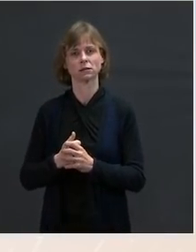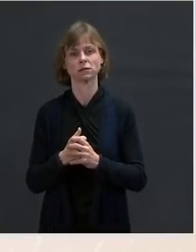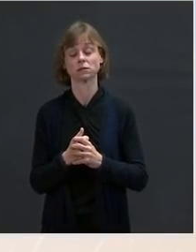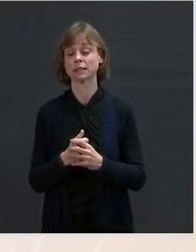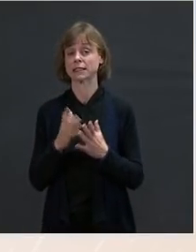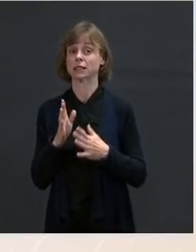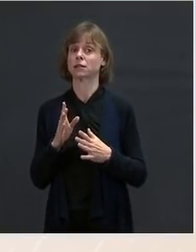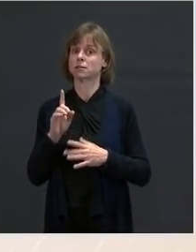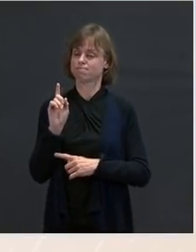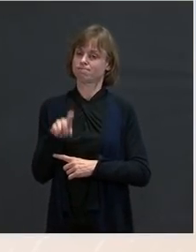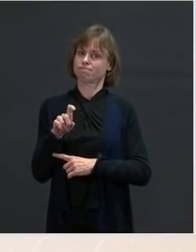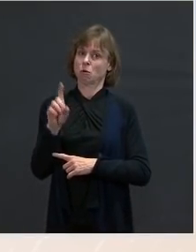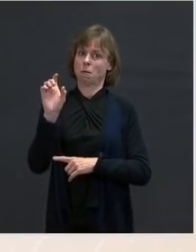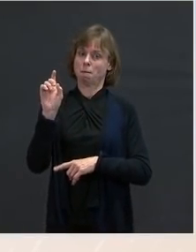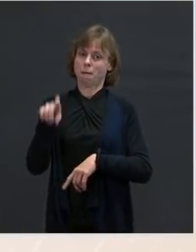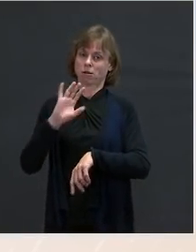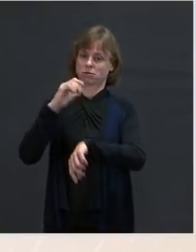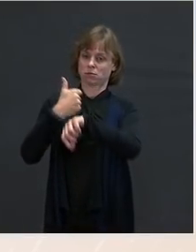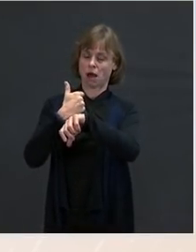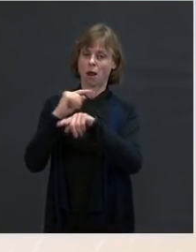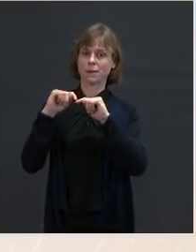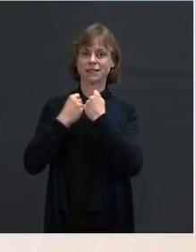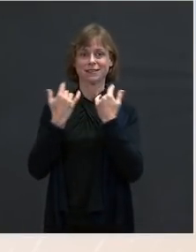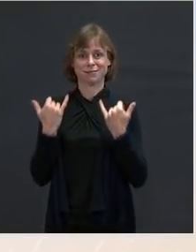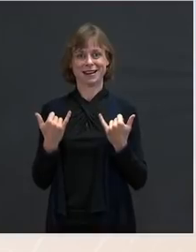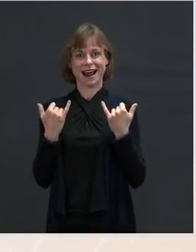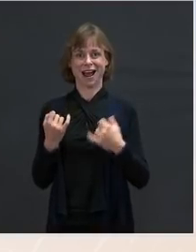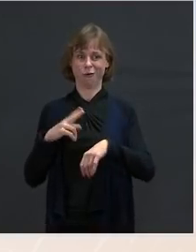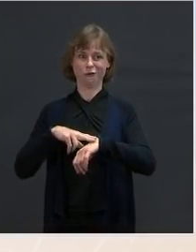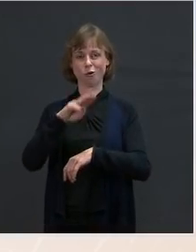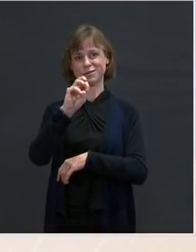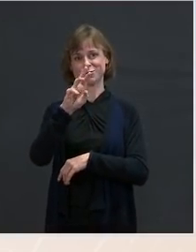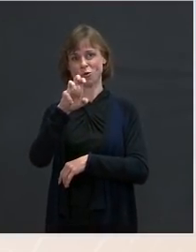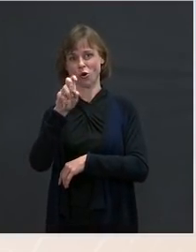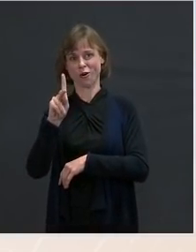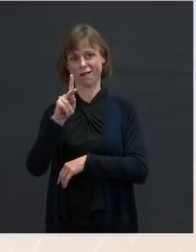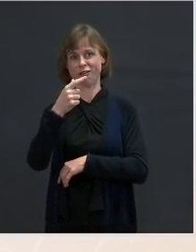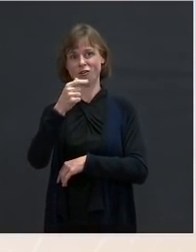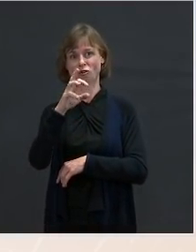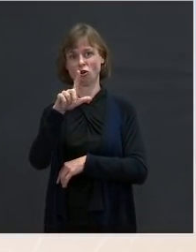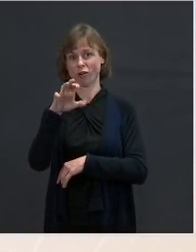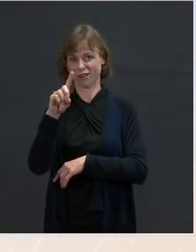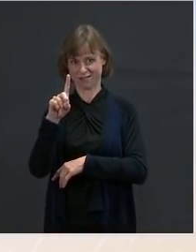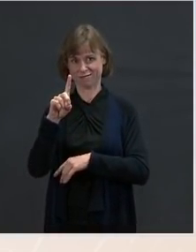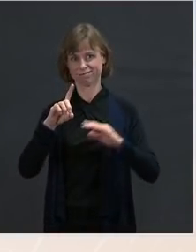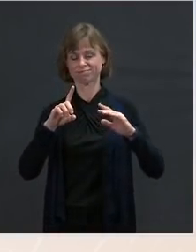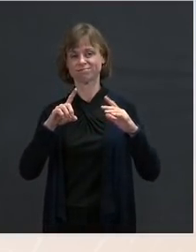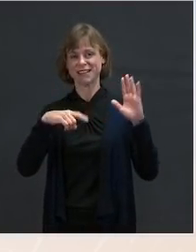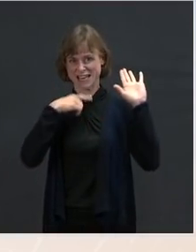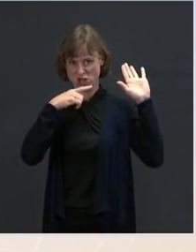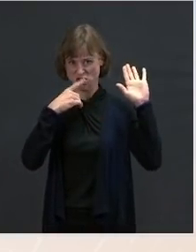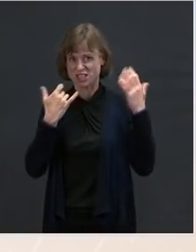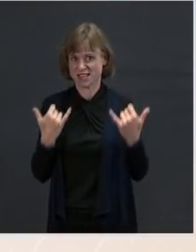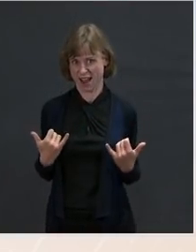we have, of course, Merrick Garland, who is currently doing his hearing right now. He's been endorsed by multiple former Republican attorneys